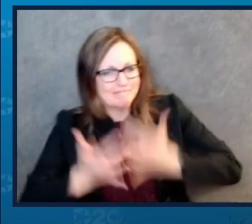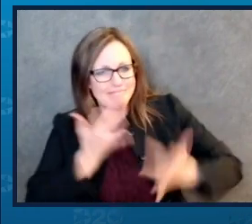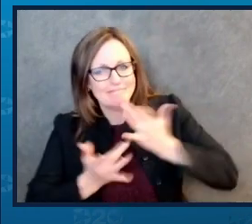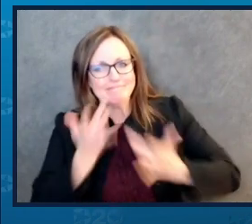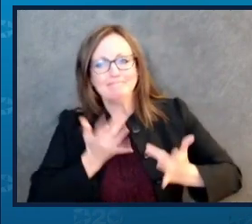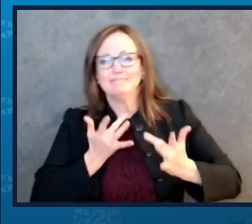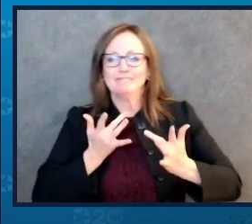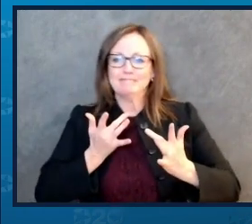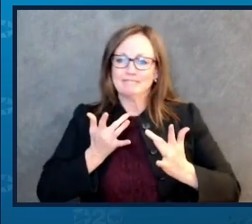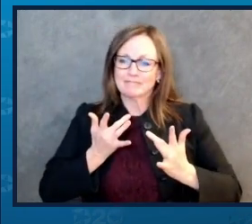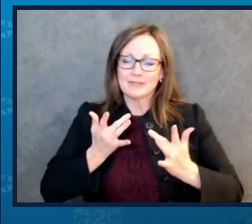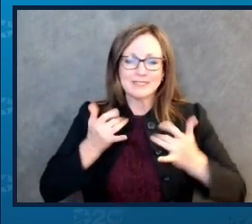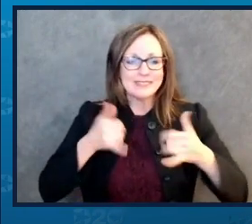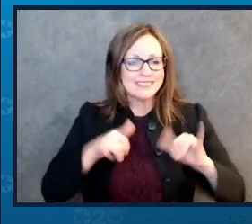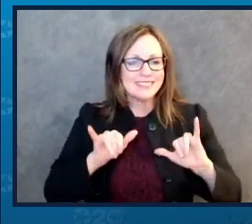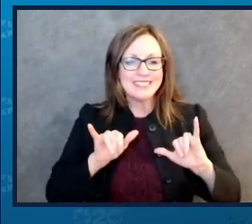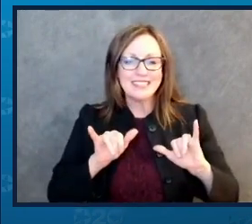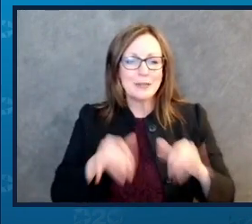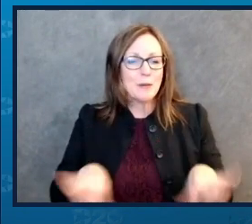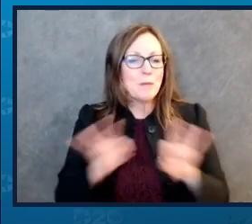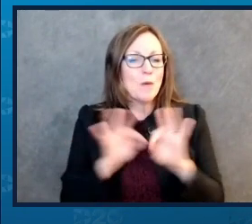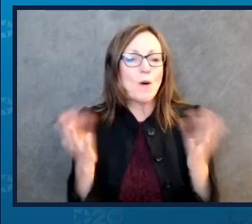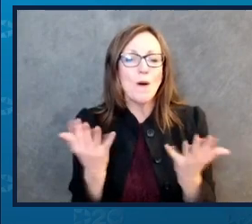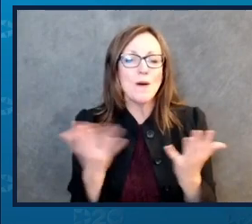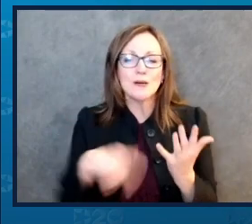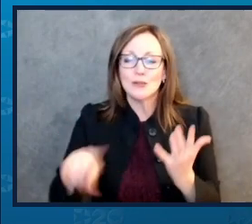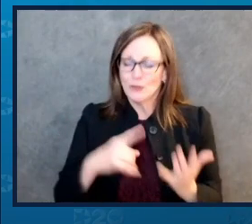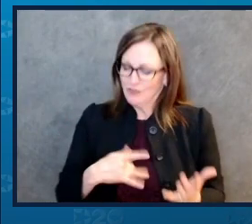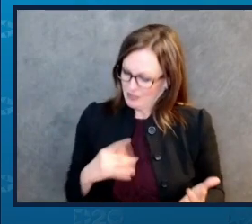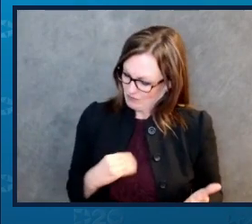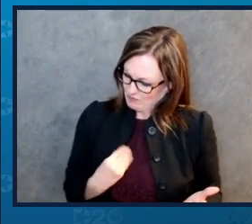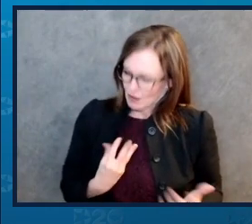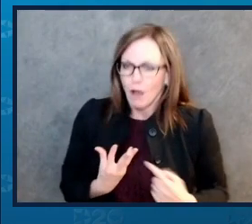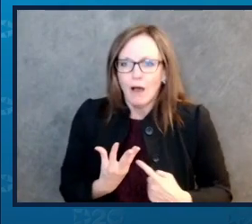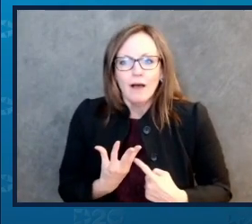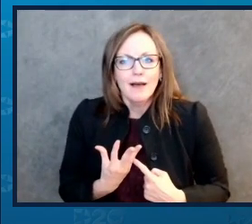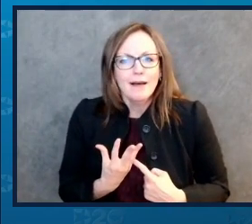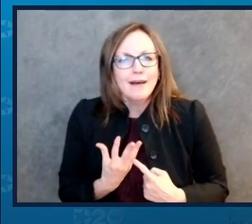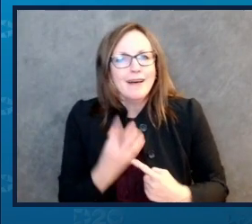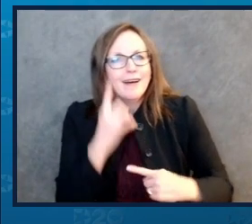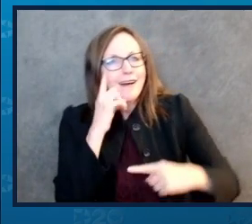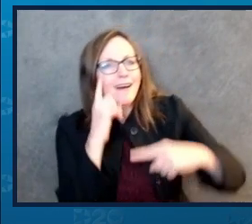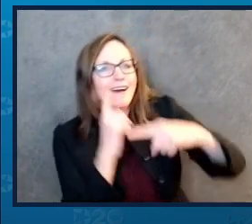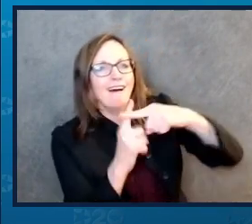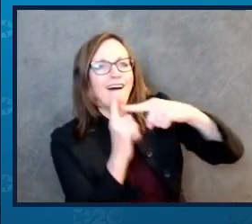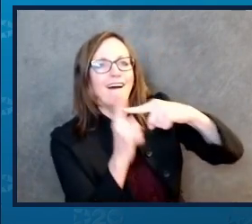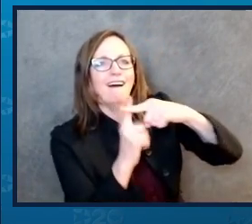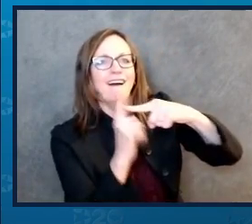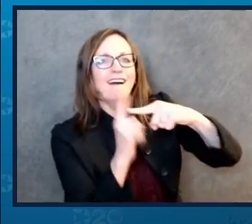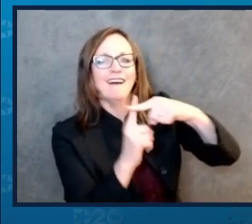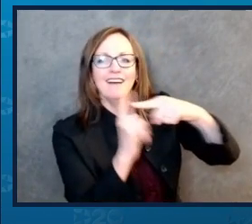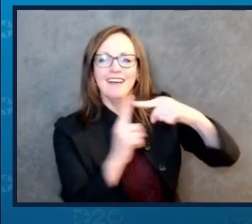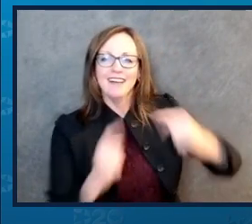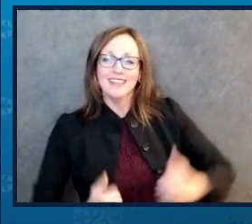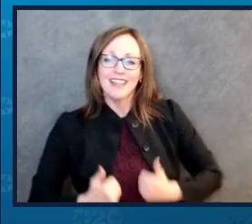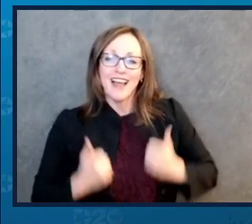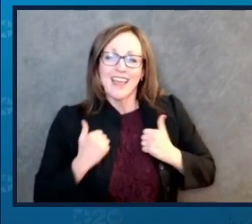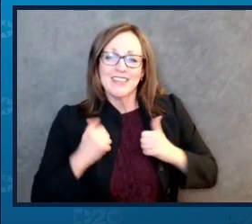FOUND INSPIRATION IN ALL OF THOSE WHO HAD COME BEFORE THEM. THEY WERE ABLE TO MUSTER FAITH